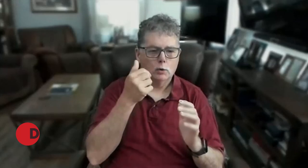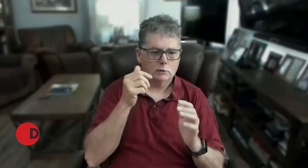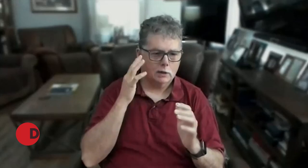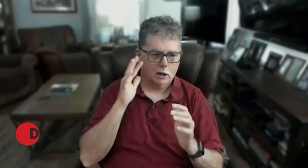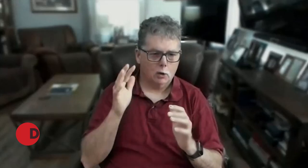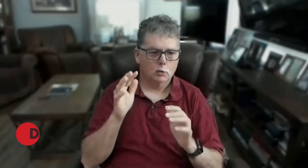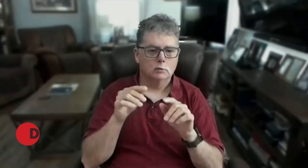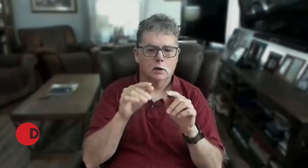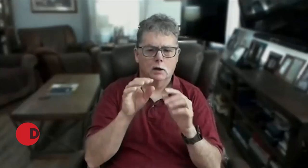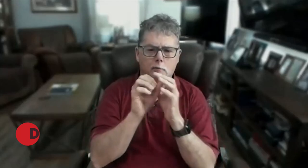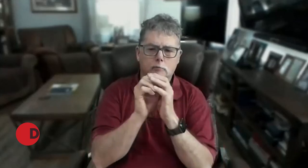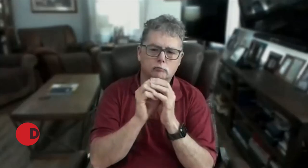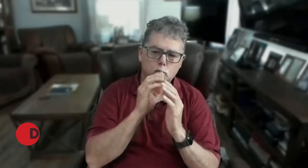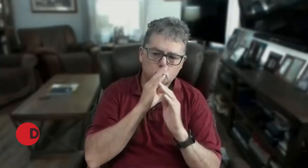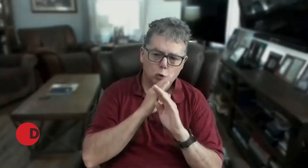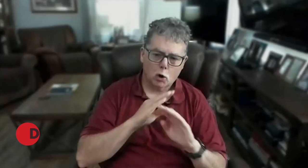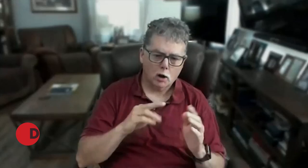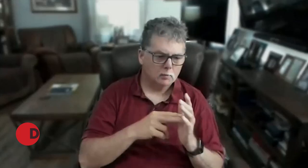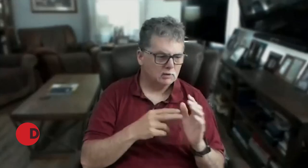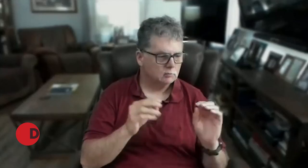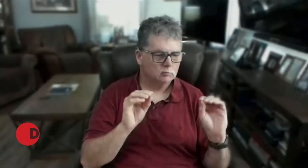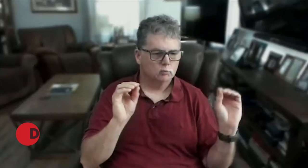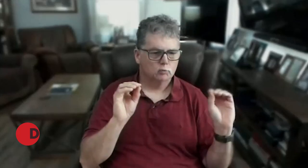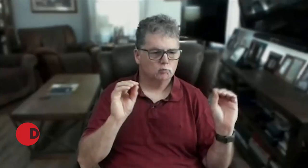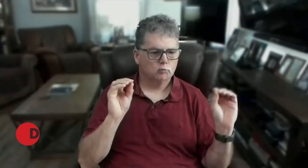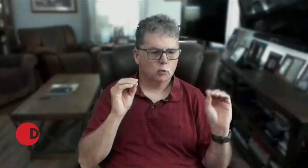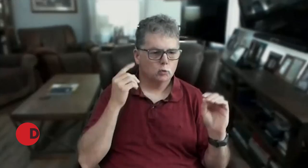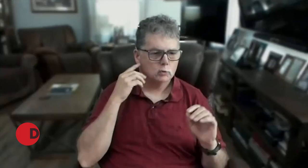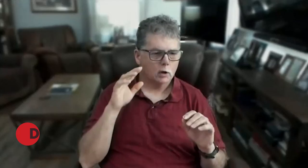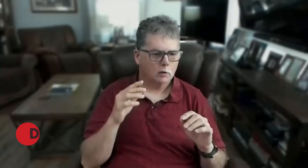or any sound, or if it is quiet.